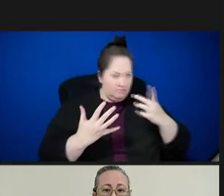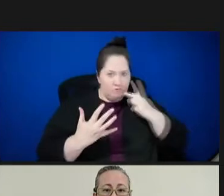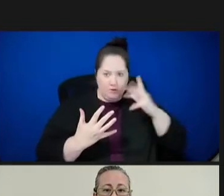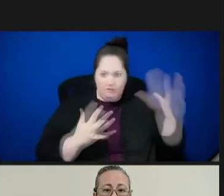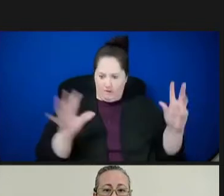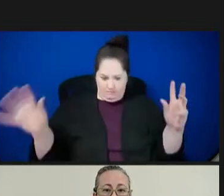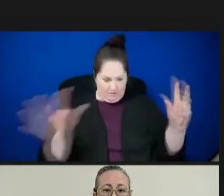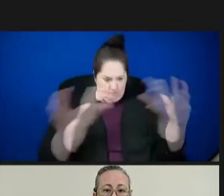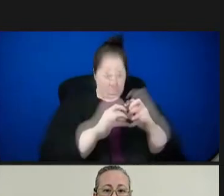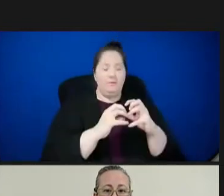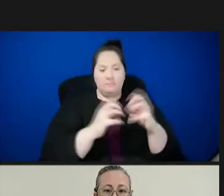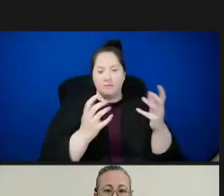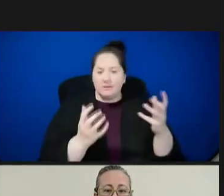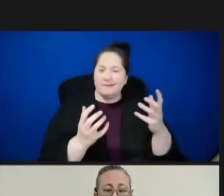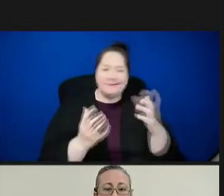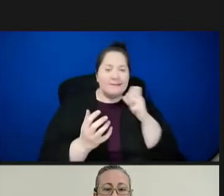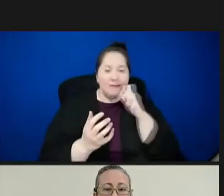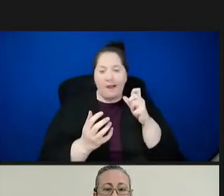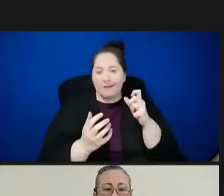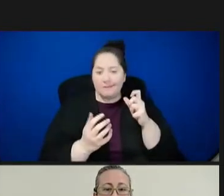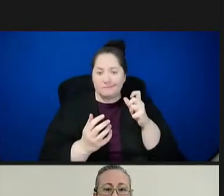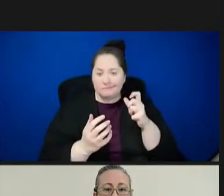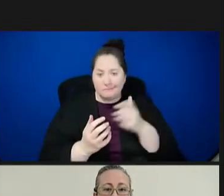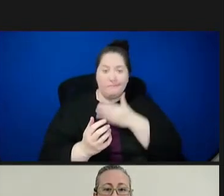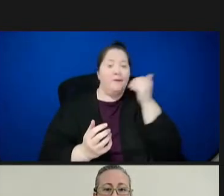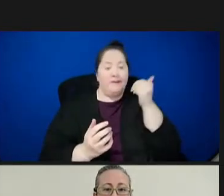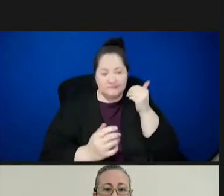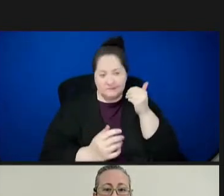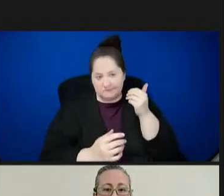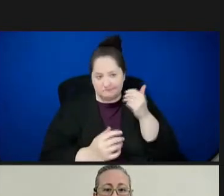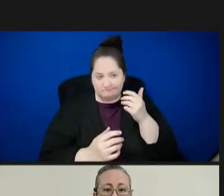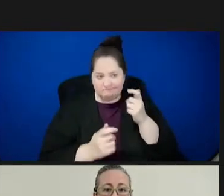which maybe isn't necessarily the most custom way to do things but obviously it can work.